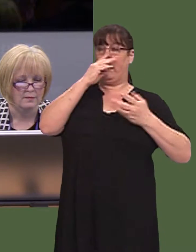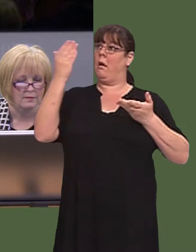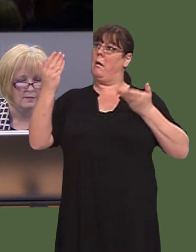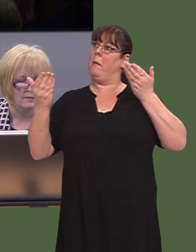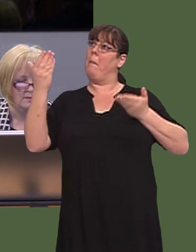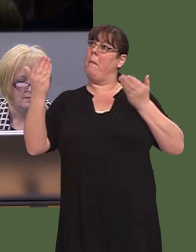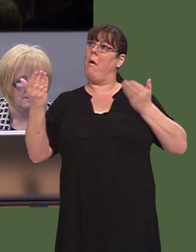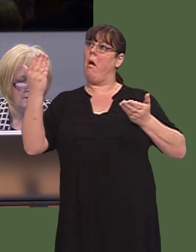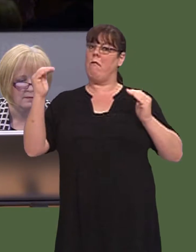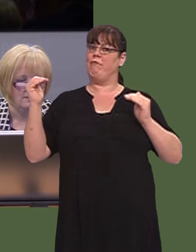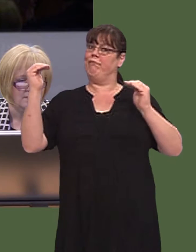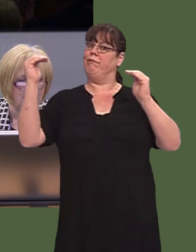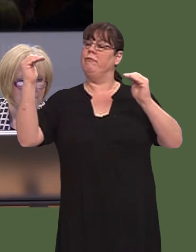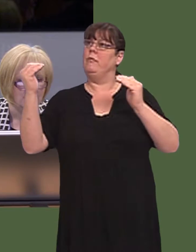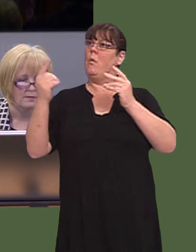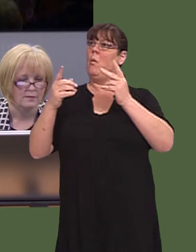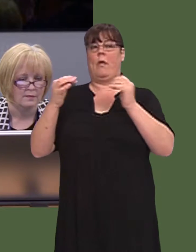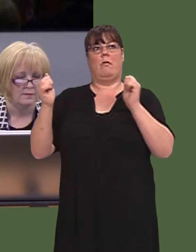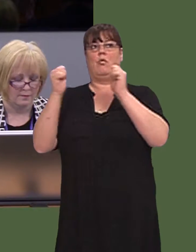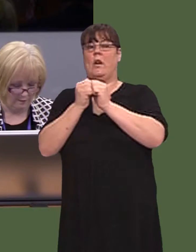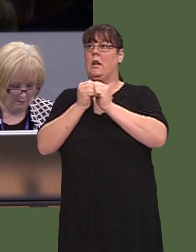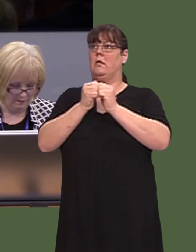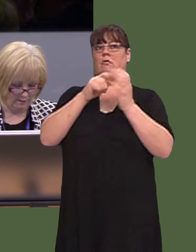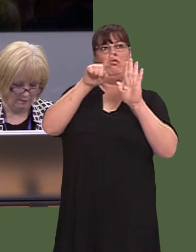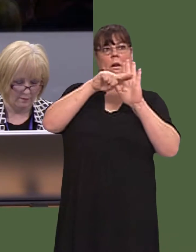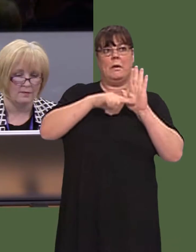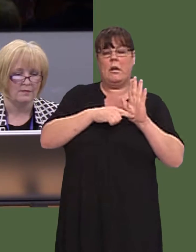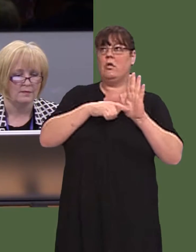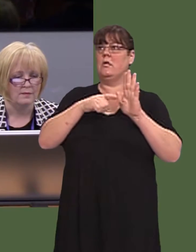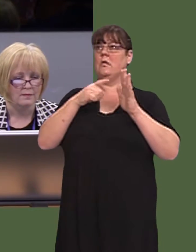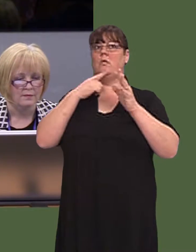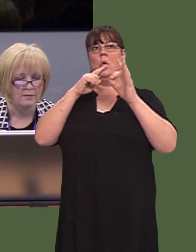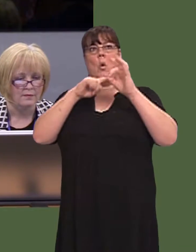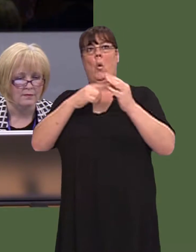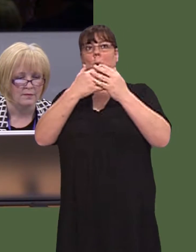effectively using agreed common definitions and facilitate quality.